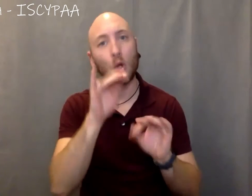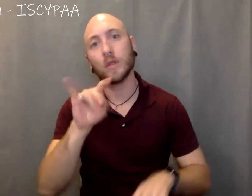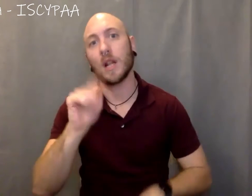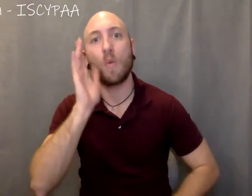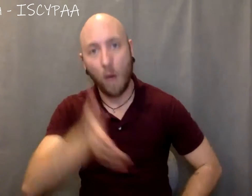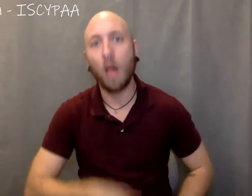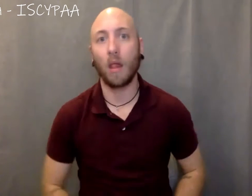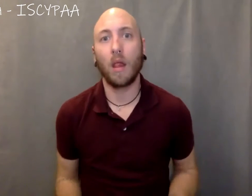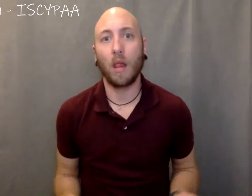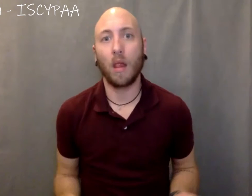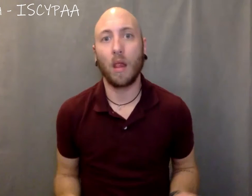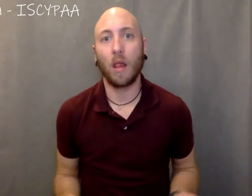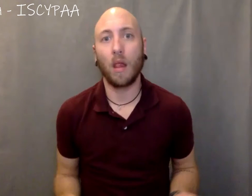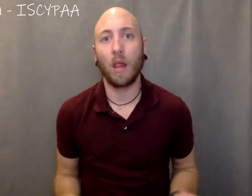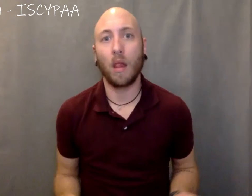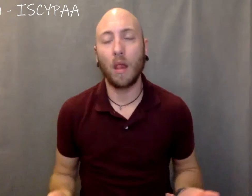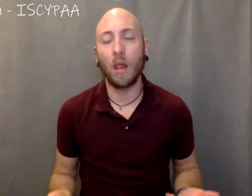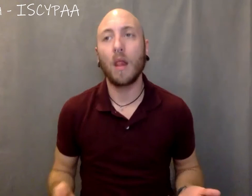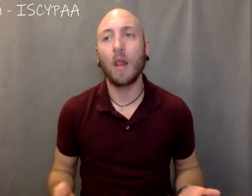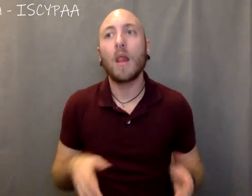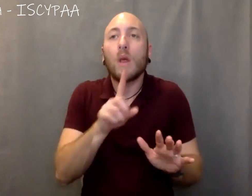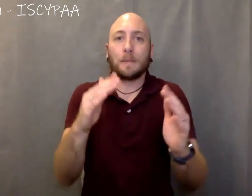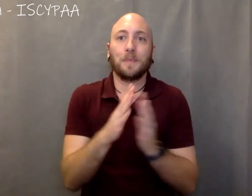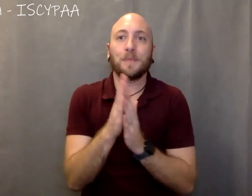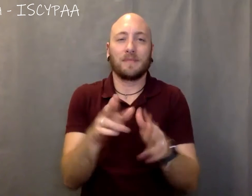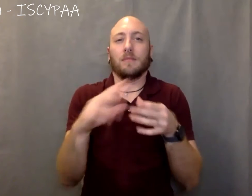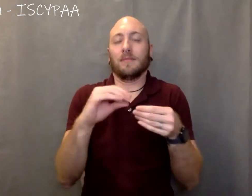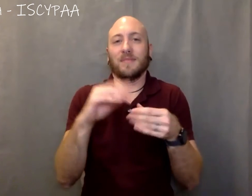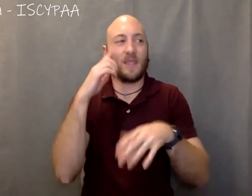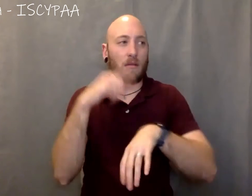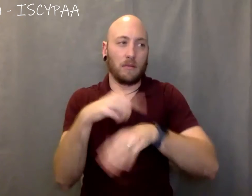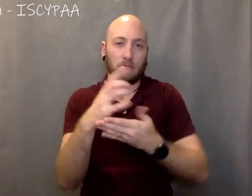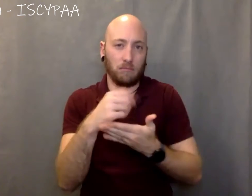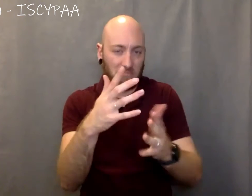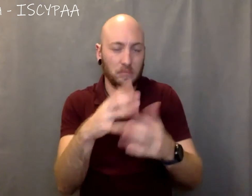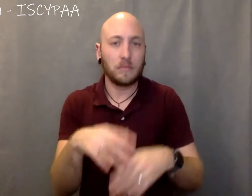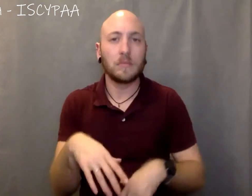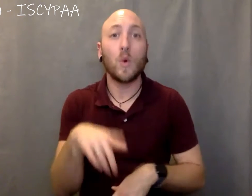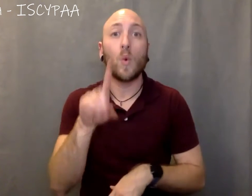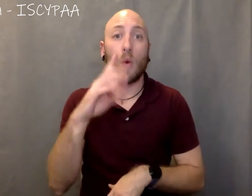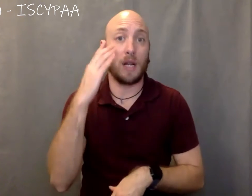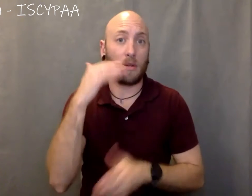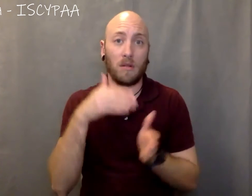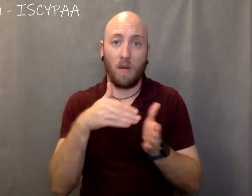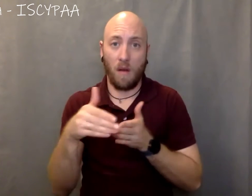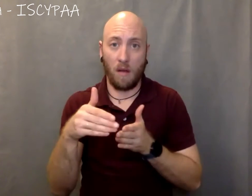And I also I'll quickly share some running out here like one thing I've experienced a lot and this sobriety